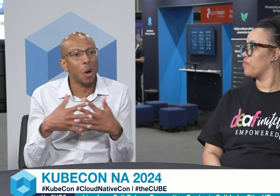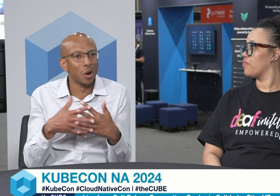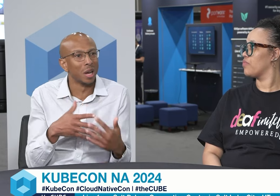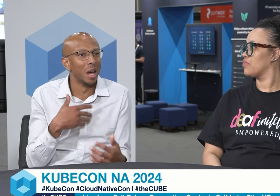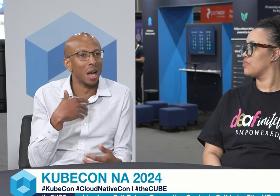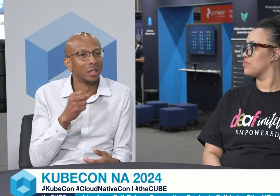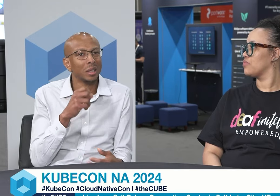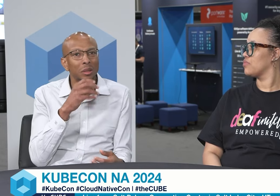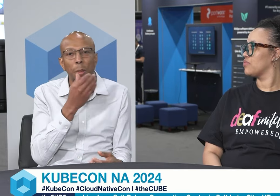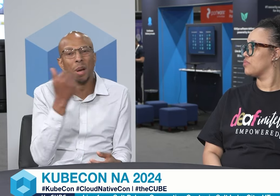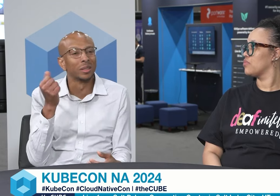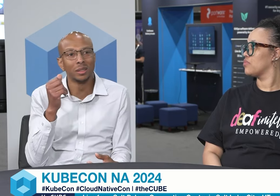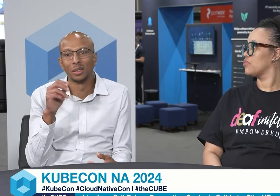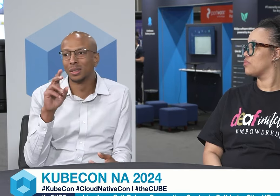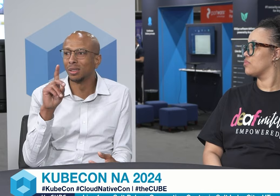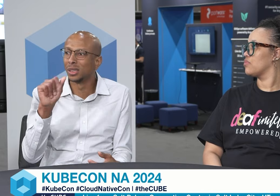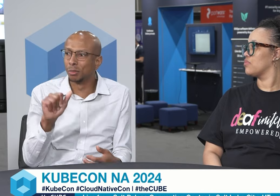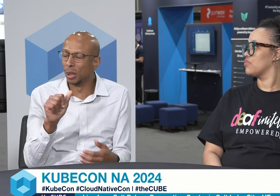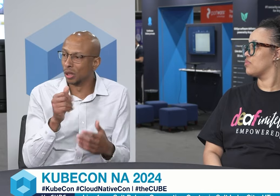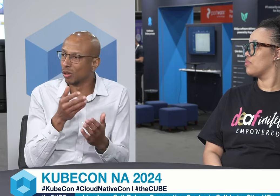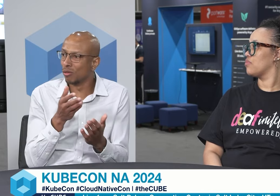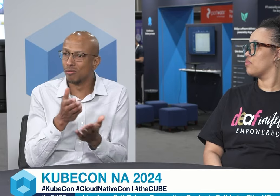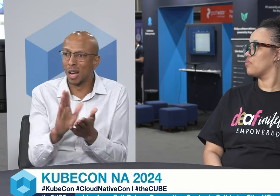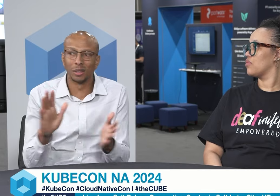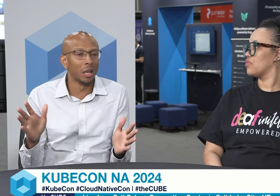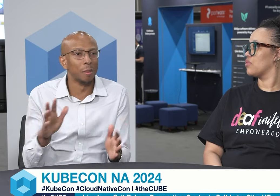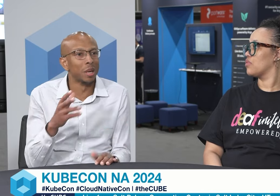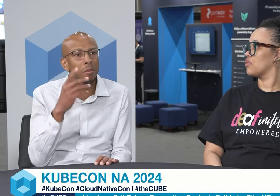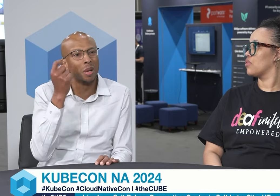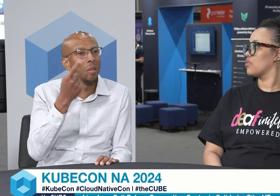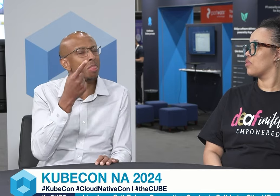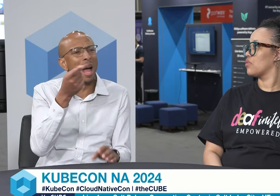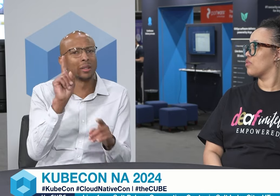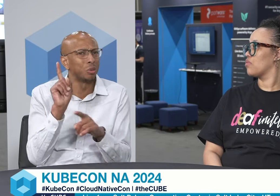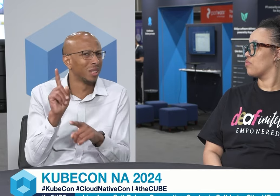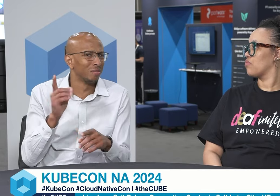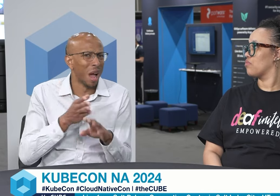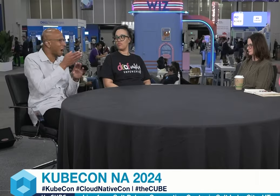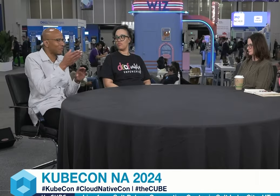And I'm not going to tell you that America is the best as far as disability rights go,